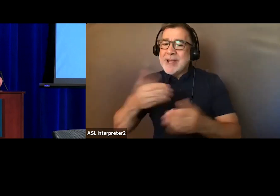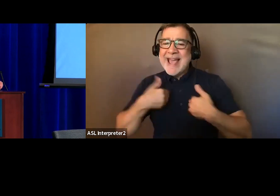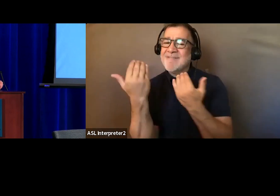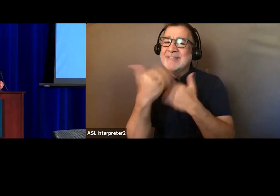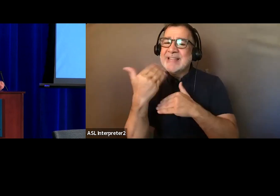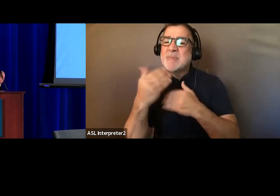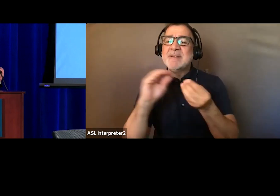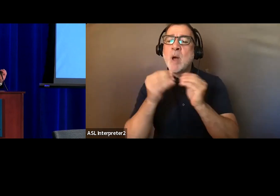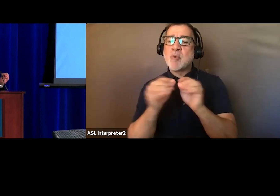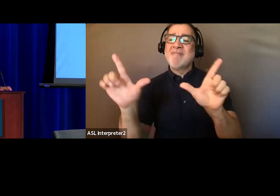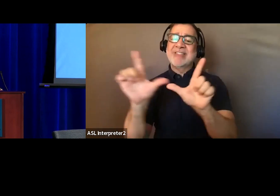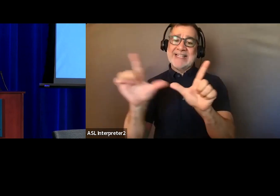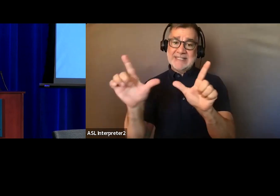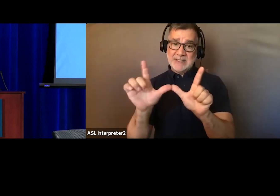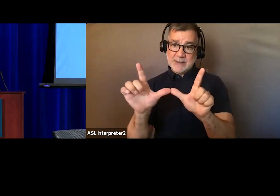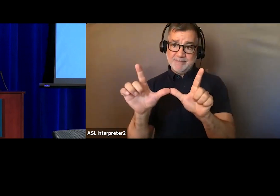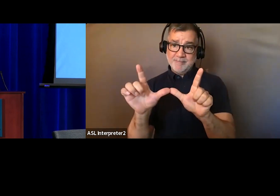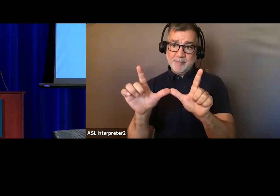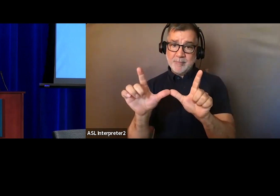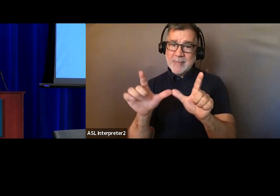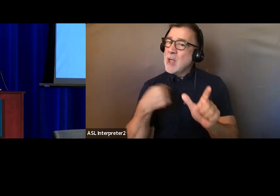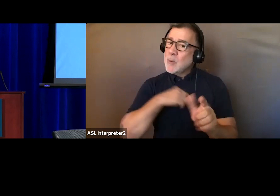the number of actions, a certain number of licenses.